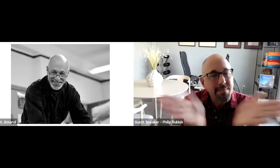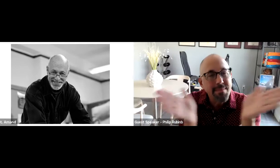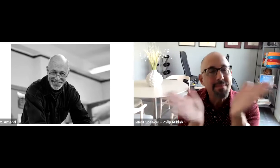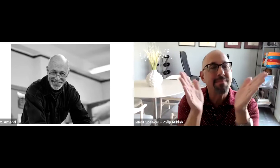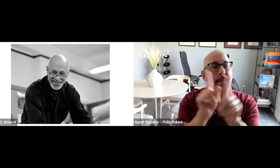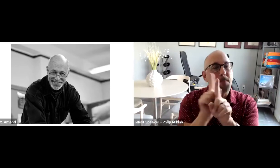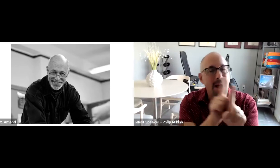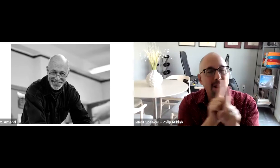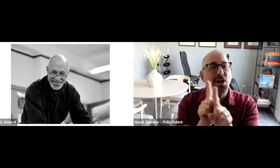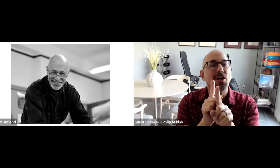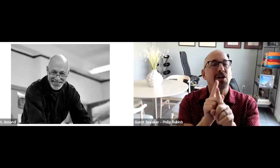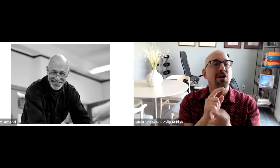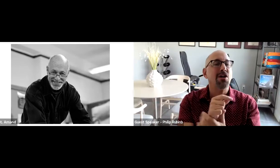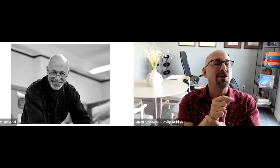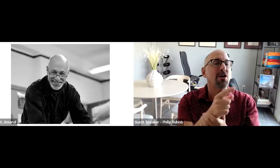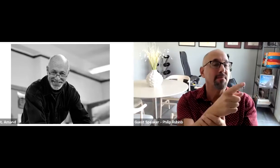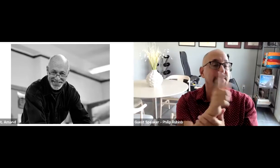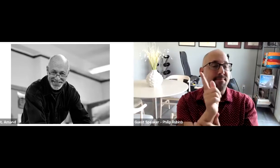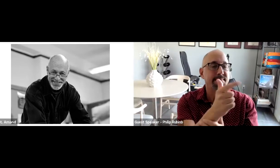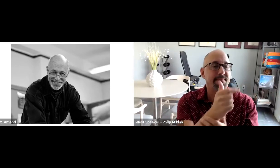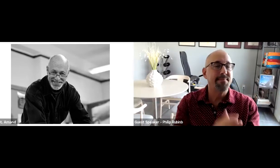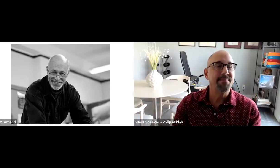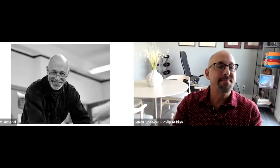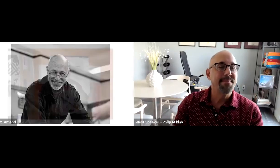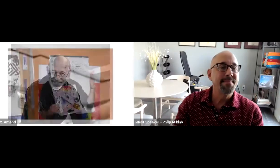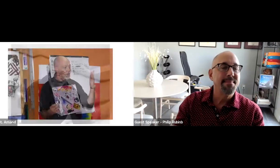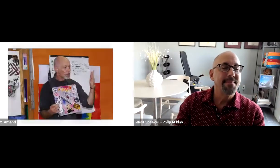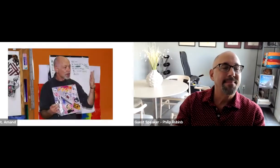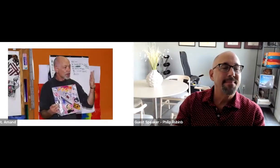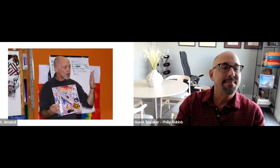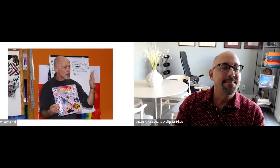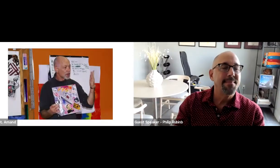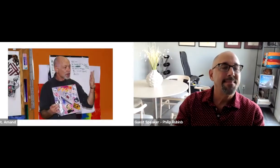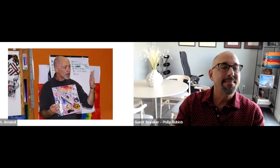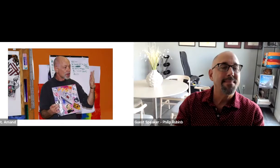and describe not just his own artwork, but encourage and mentor younger artists,